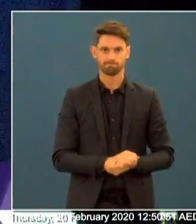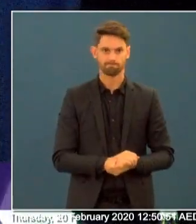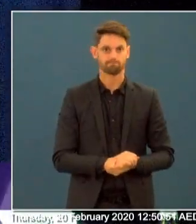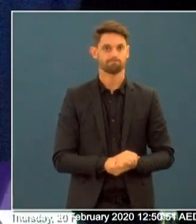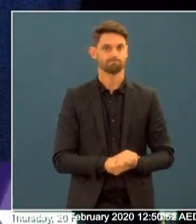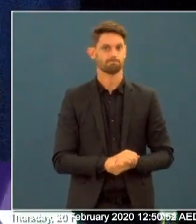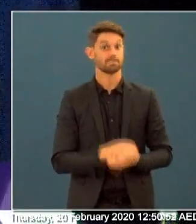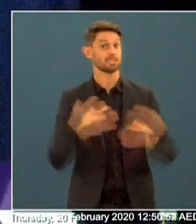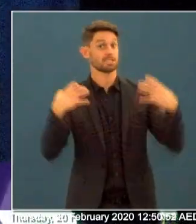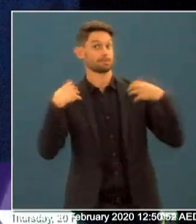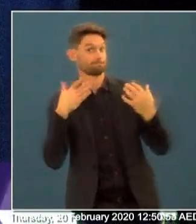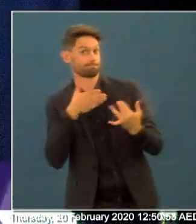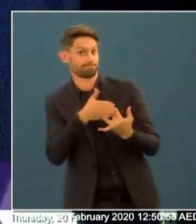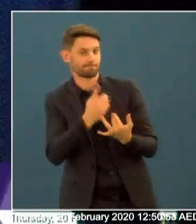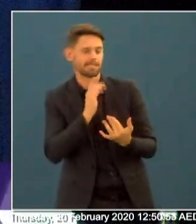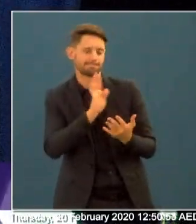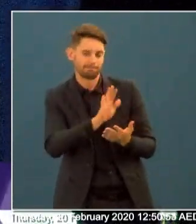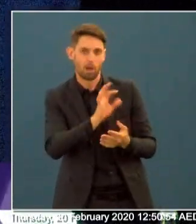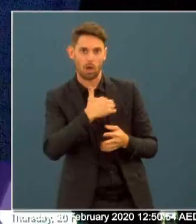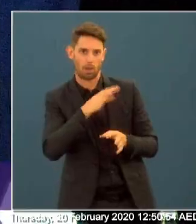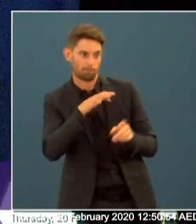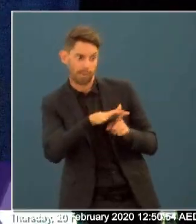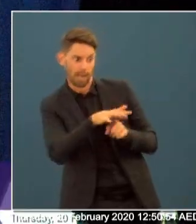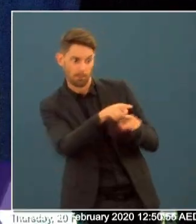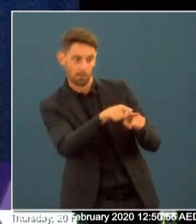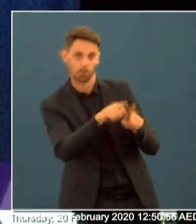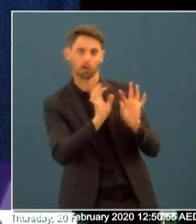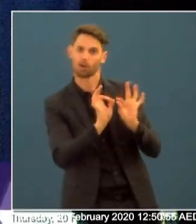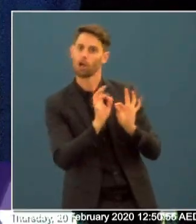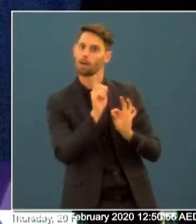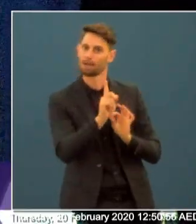Obviously there needs some structure to do that, not just an individual.